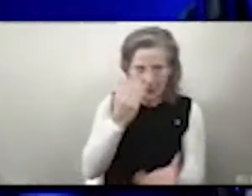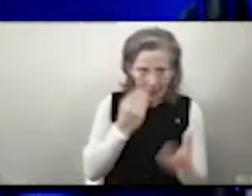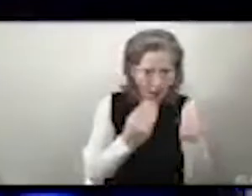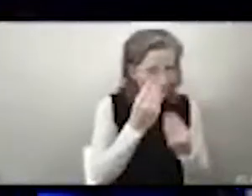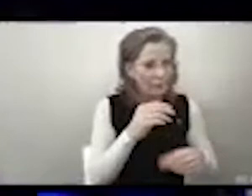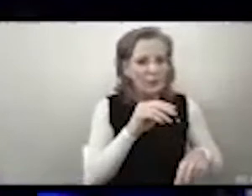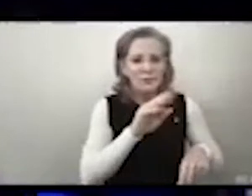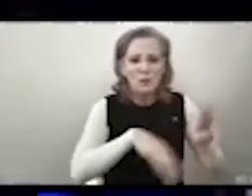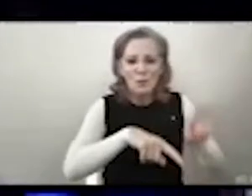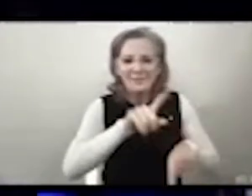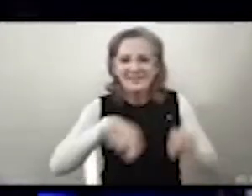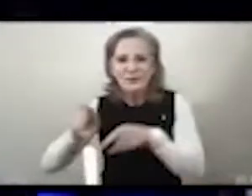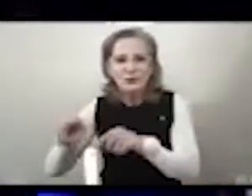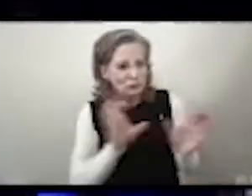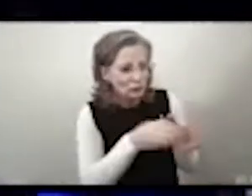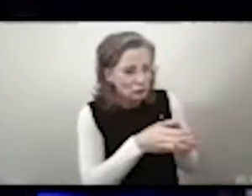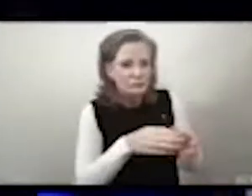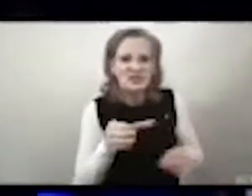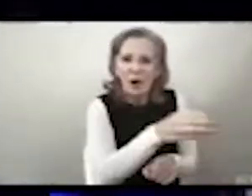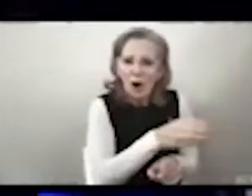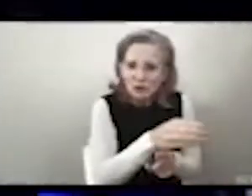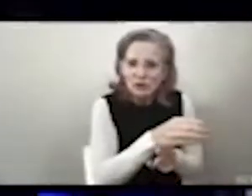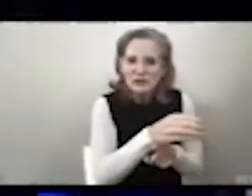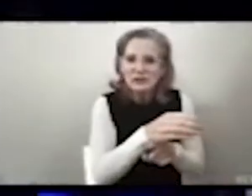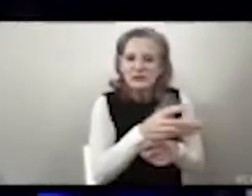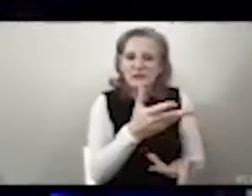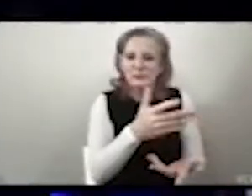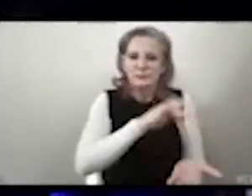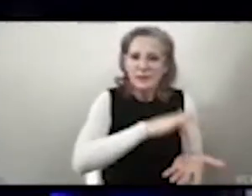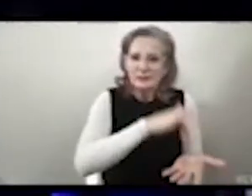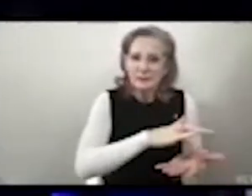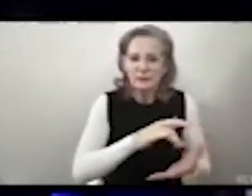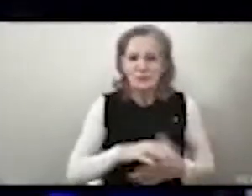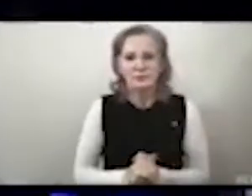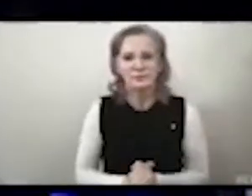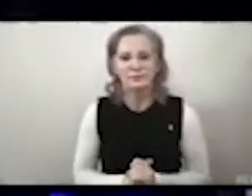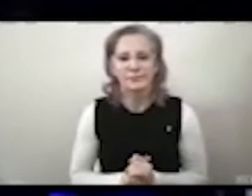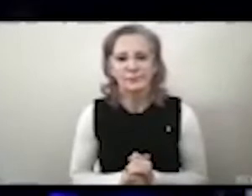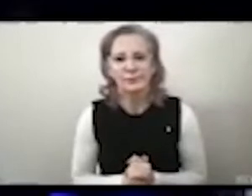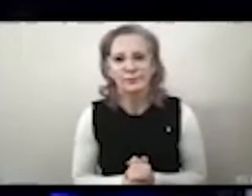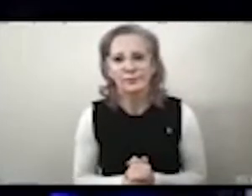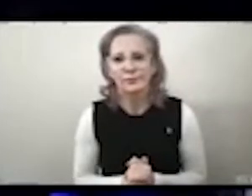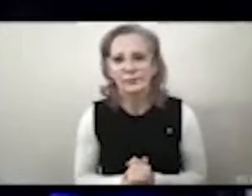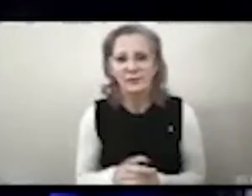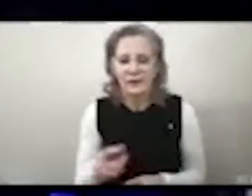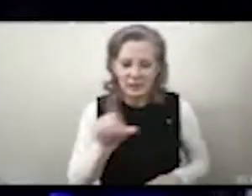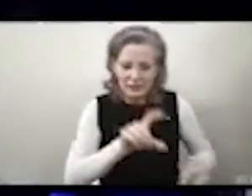Evidence, data and science came to the fore during the pandemic in ways we've not seen before - for example ministers and